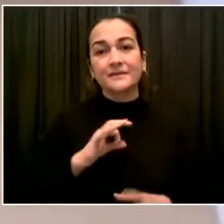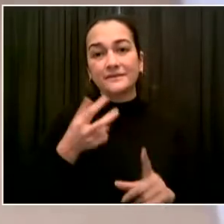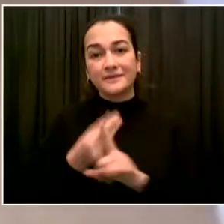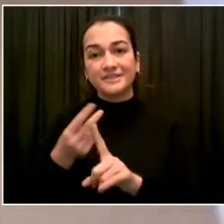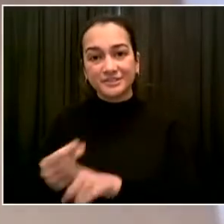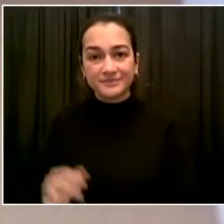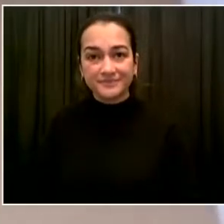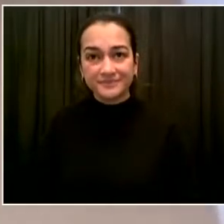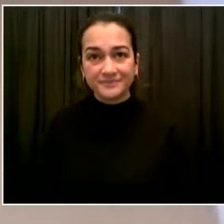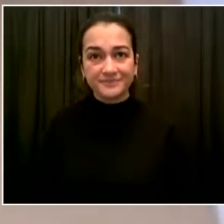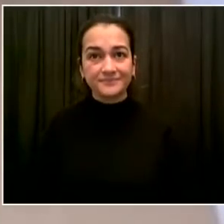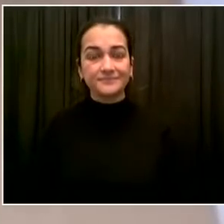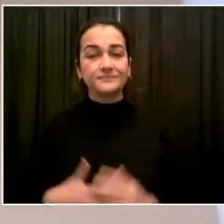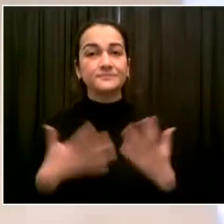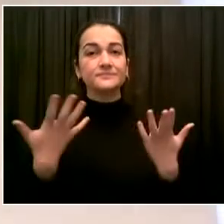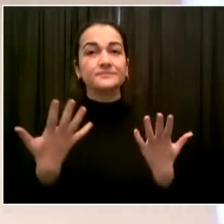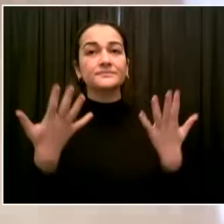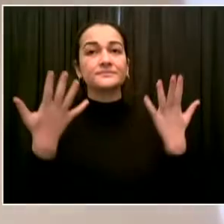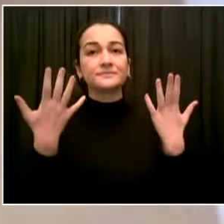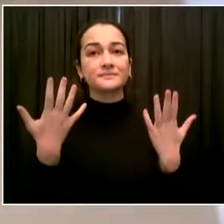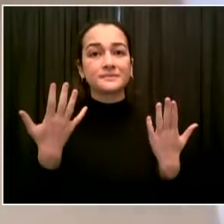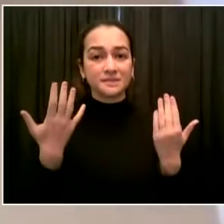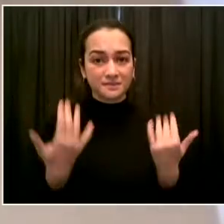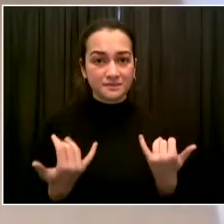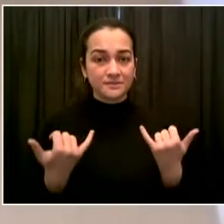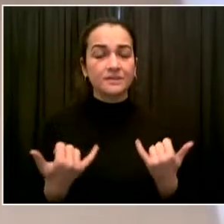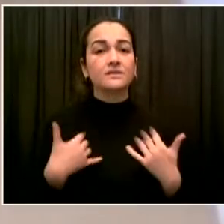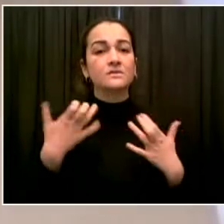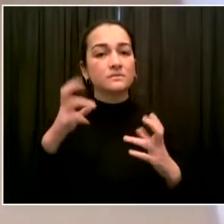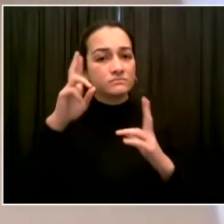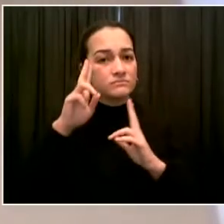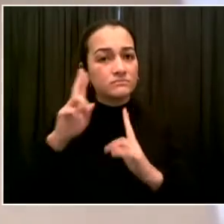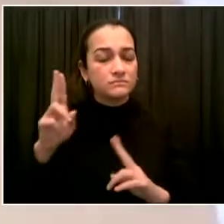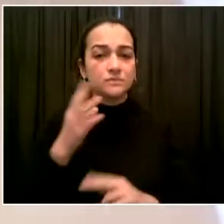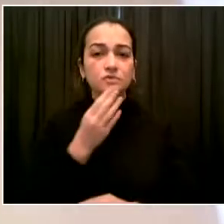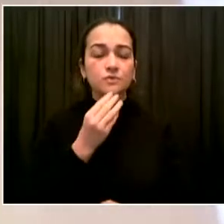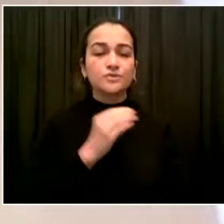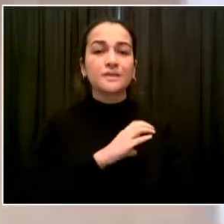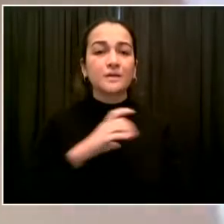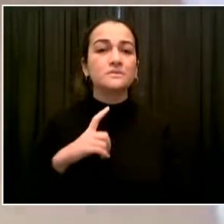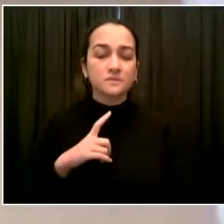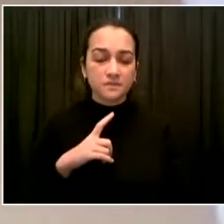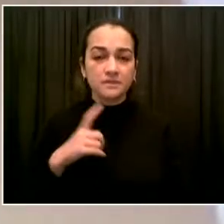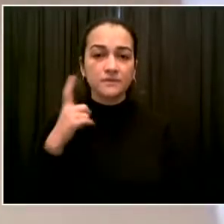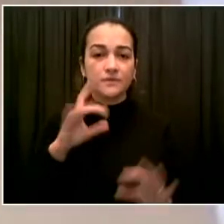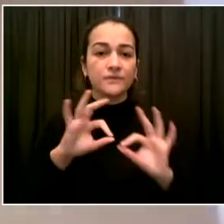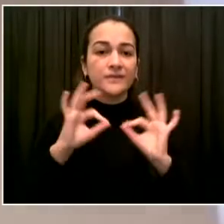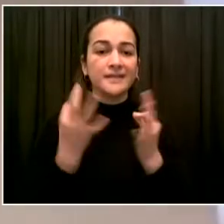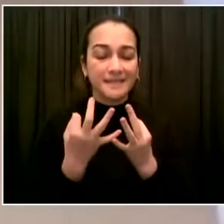JEWISH WOMEN FOR NEW YORK CITY FOR THEIR UNBELIEVAB LE WORK ON BEHALF OF OUR SENIORS WHO ARE ON THE UPPER WEST SIDE.